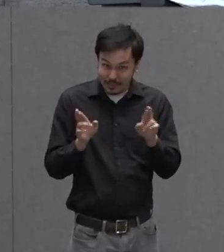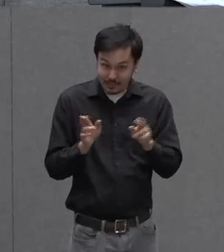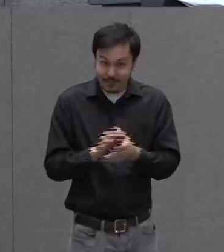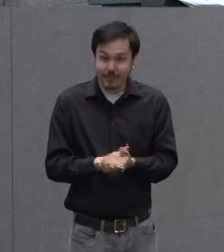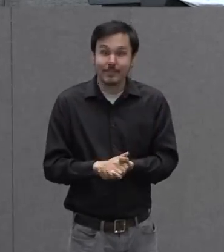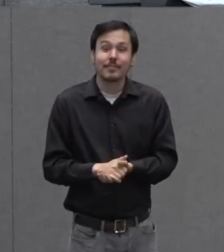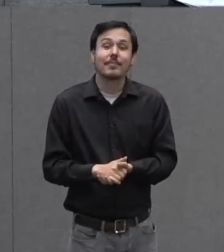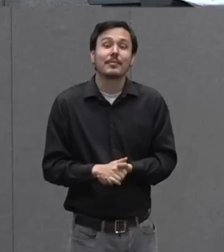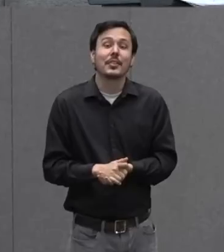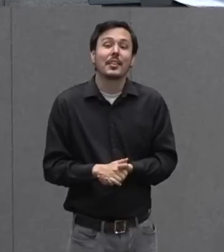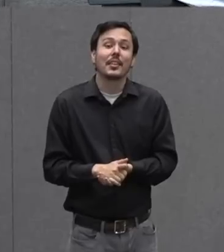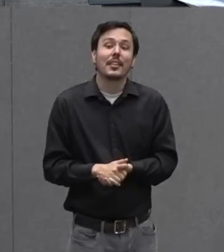Rock, paper, scissor, shoot.